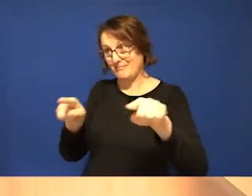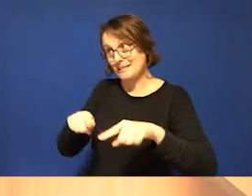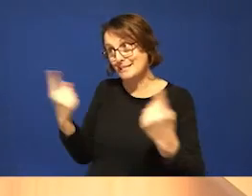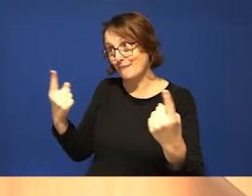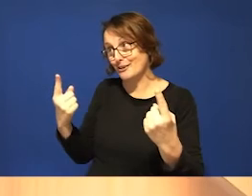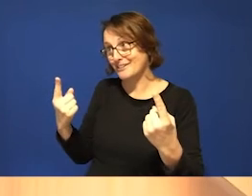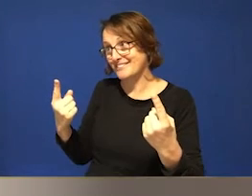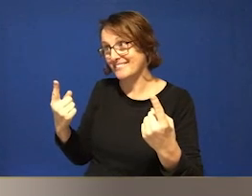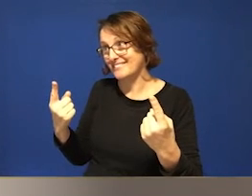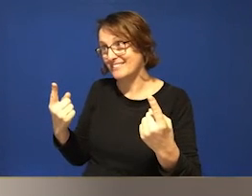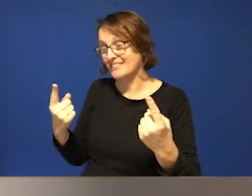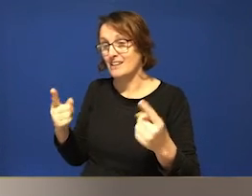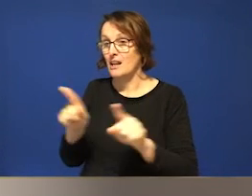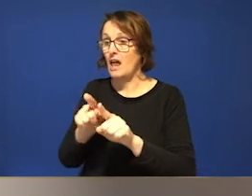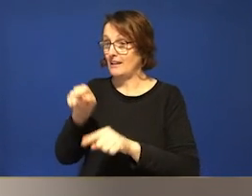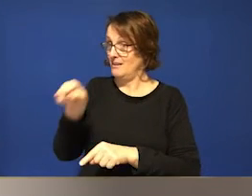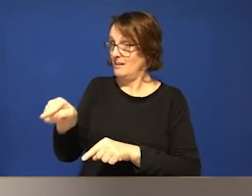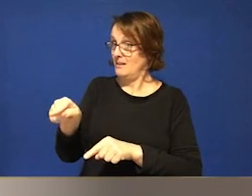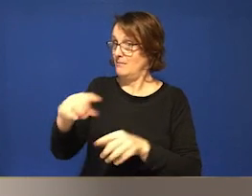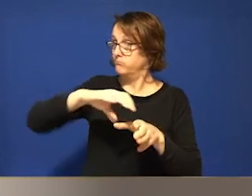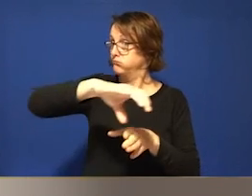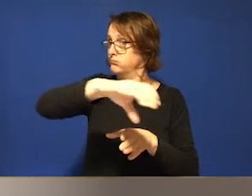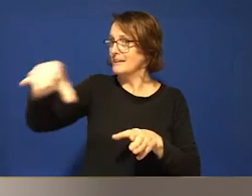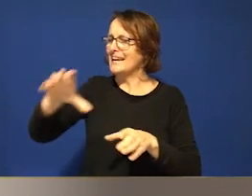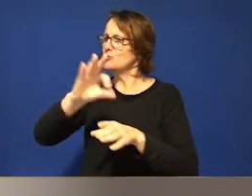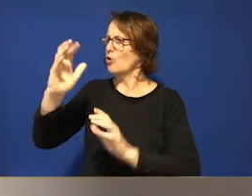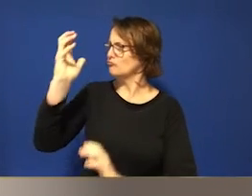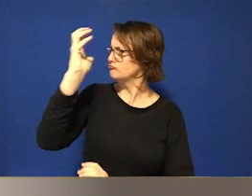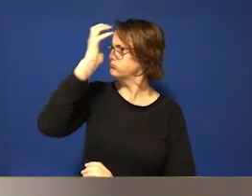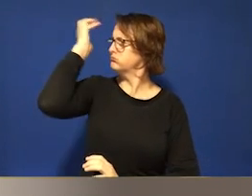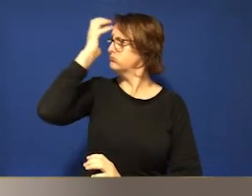I mean, this is not about sort of grandiose architecture in a sense, the fact that it's almost a little benign,